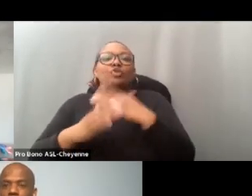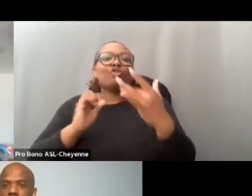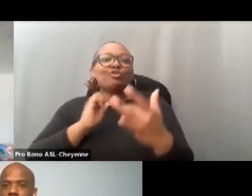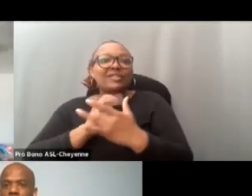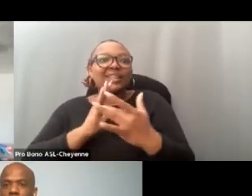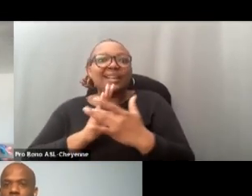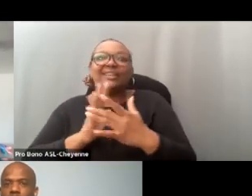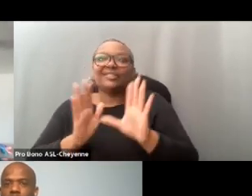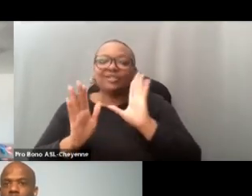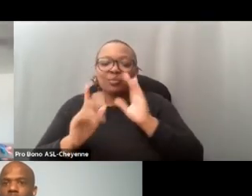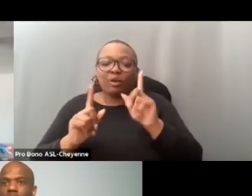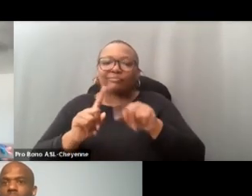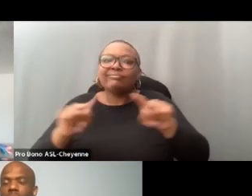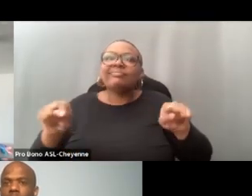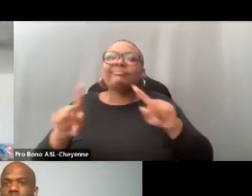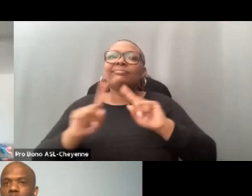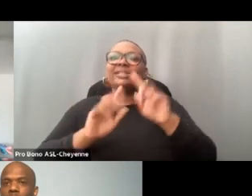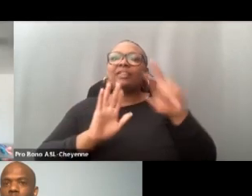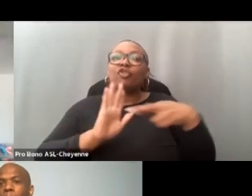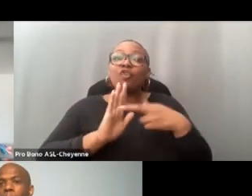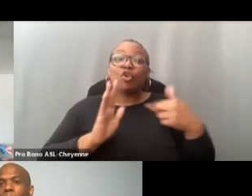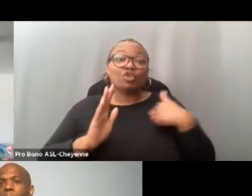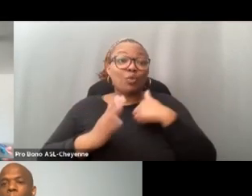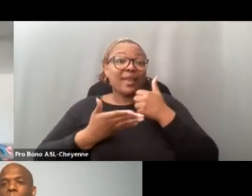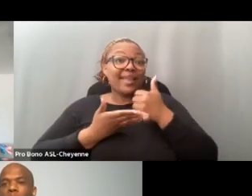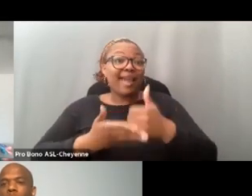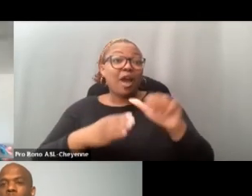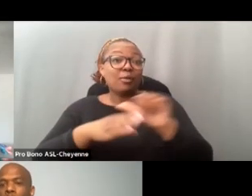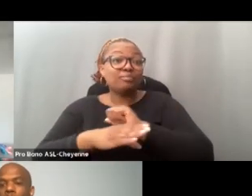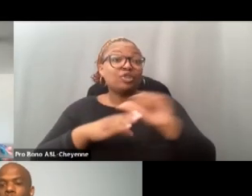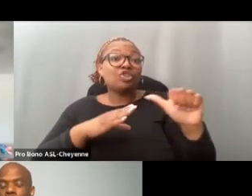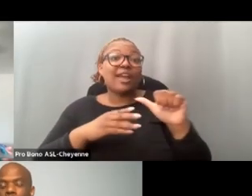and so we help to train young musical technicians